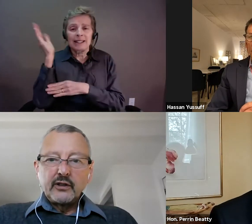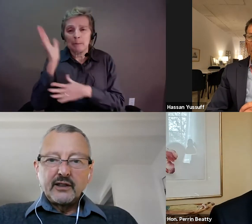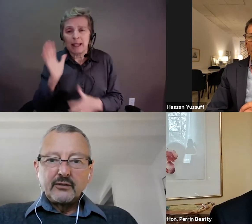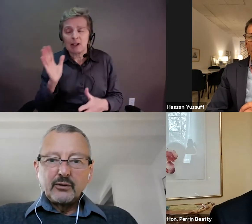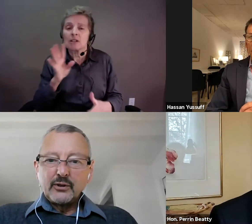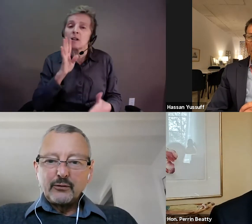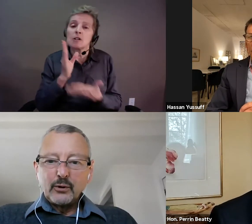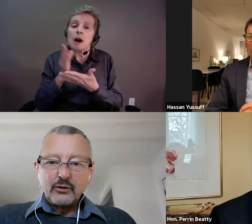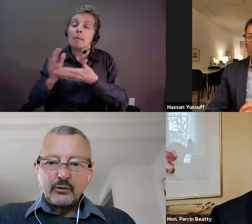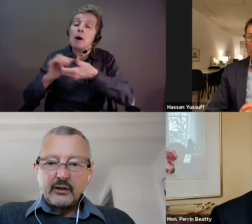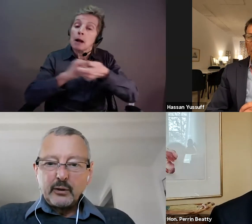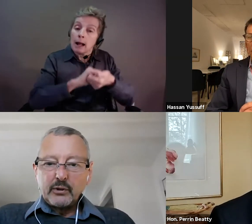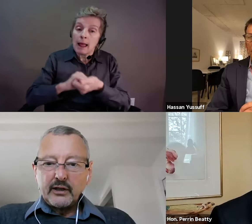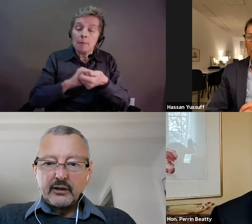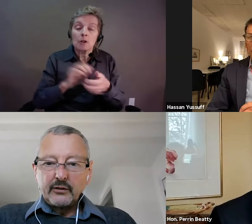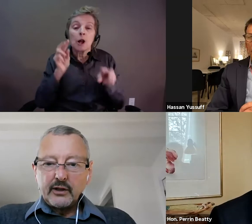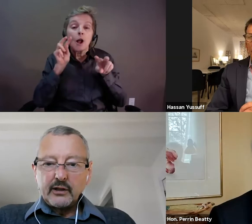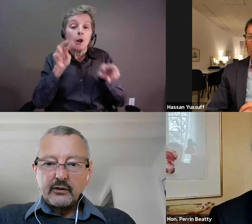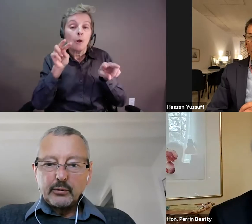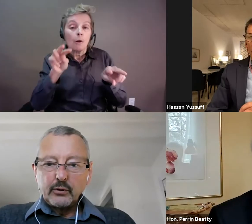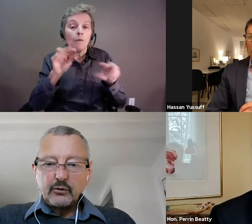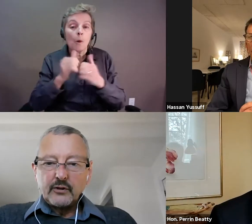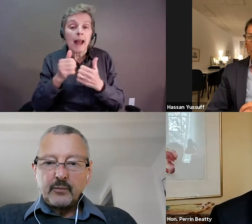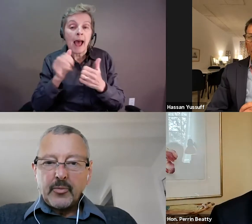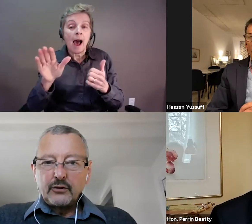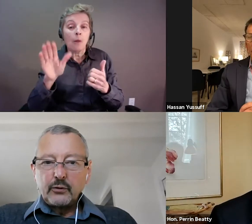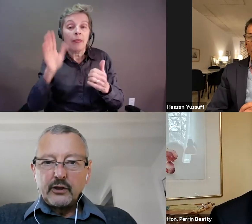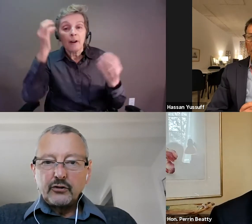and we're looking forward to how they apply their thinking and their approach to the issue